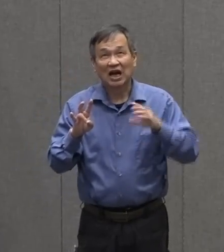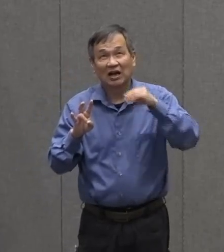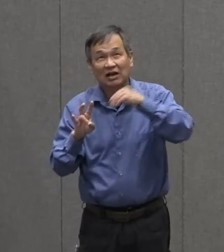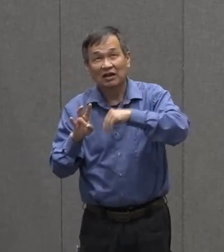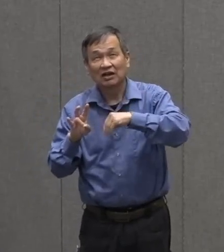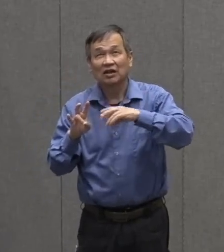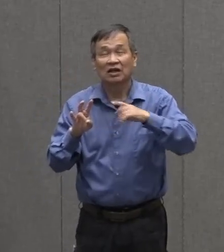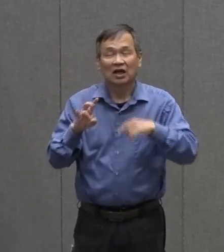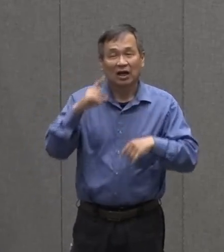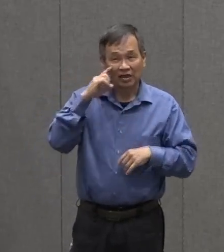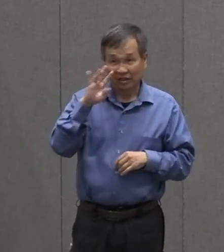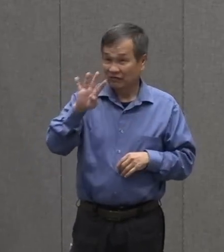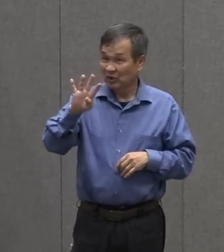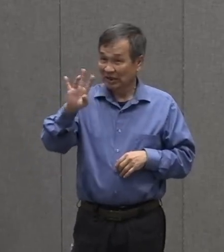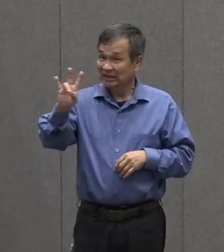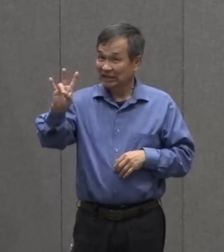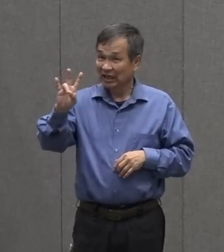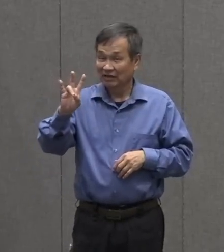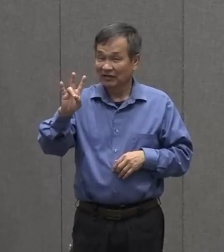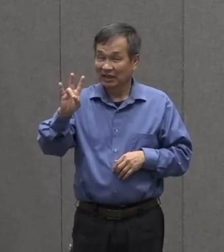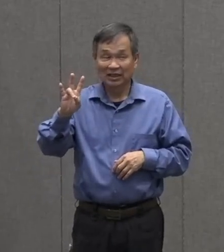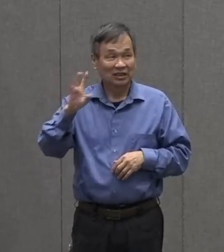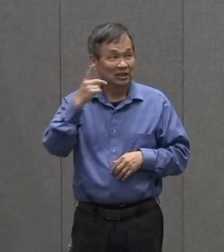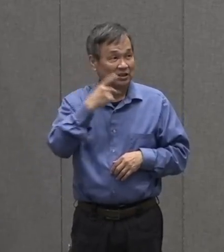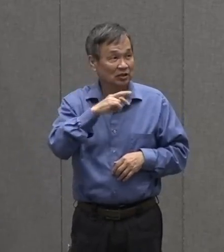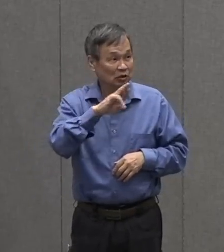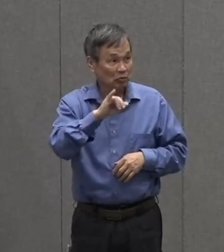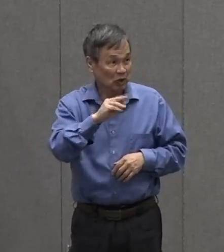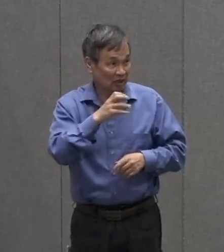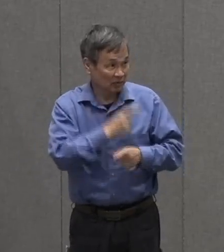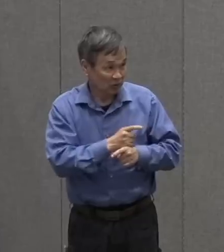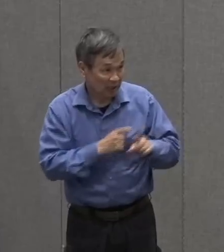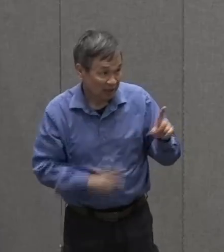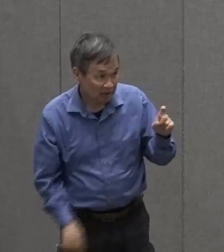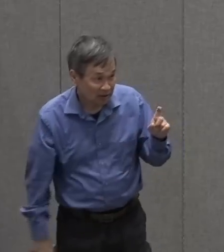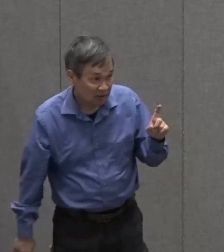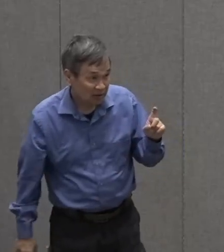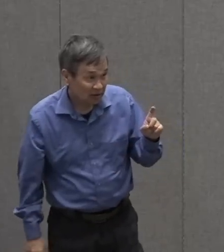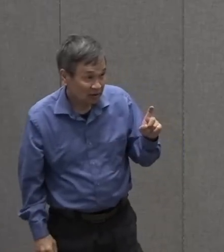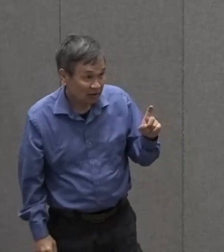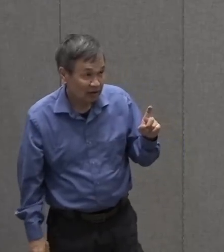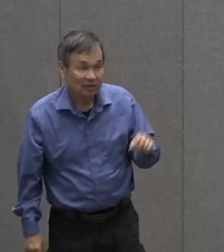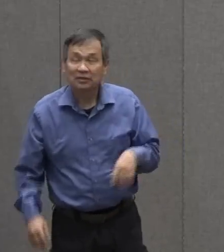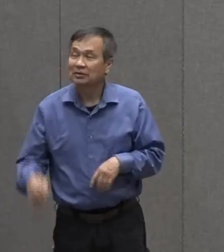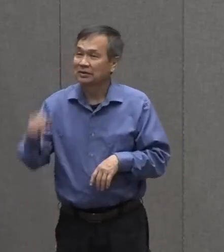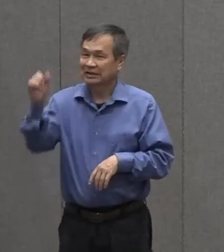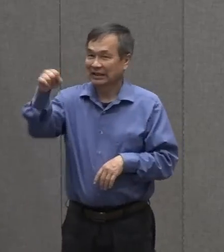I think 47 might be our next prime number, am I correct? Let me see, I think so, yes.